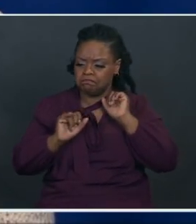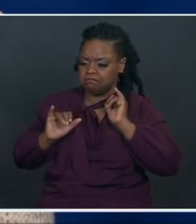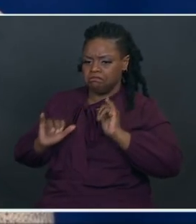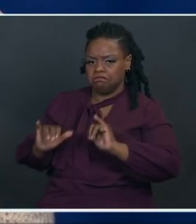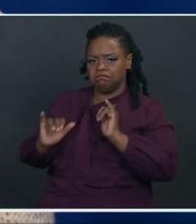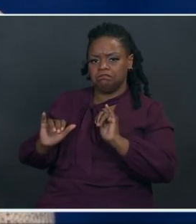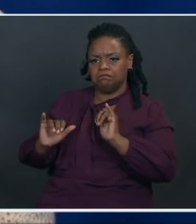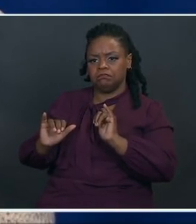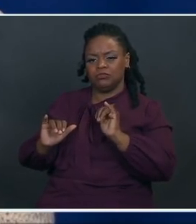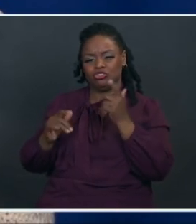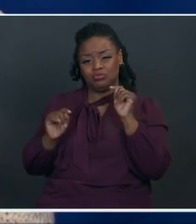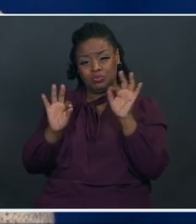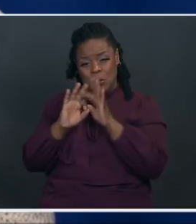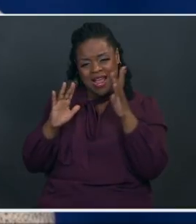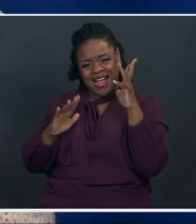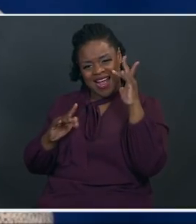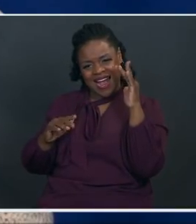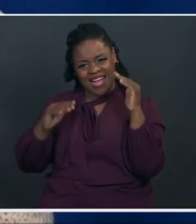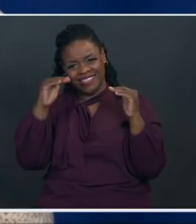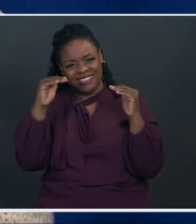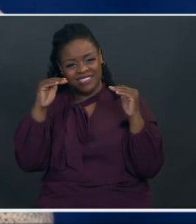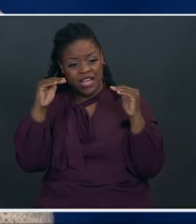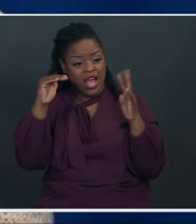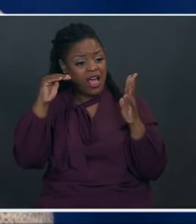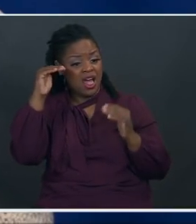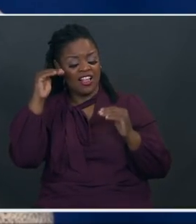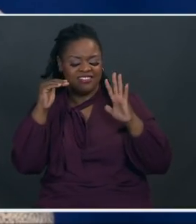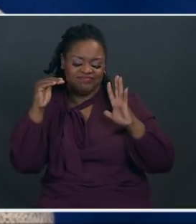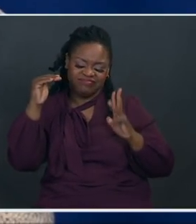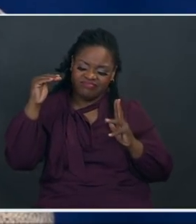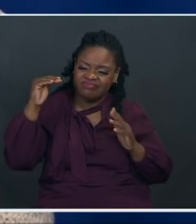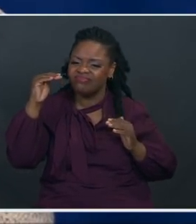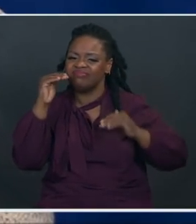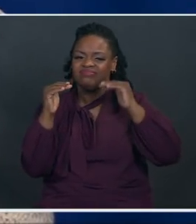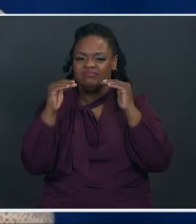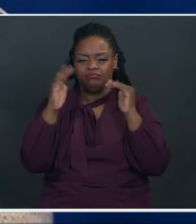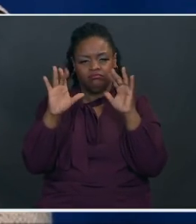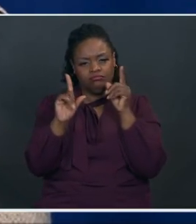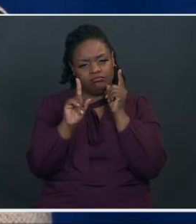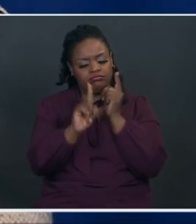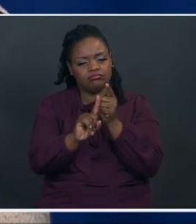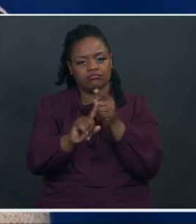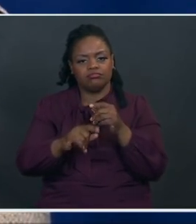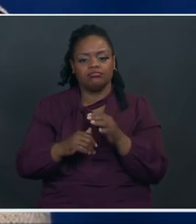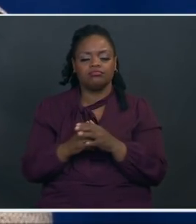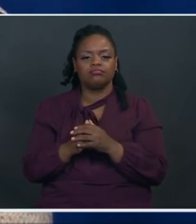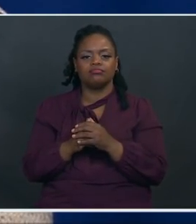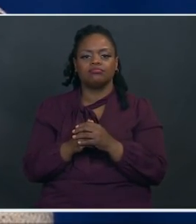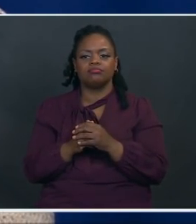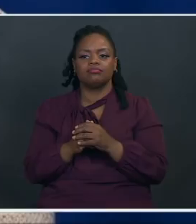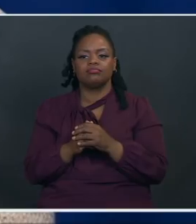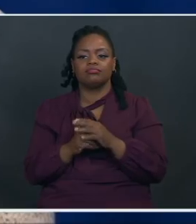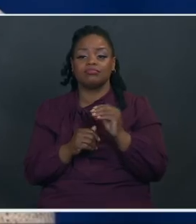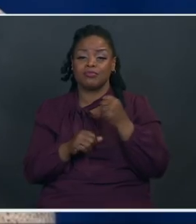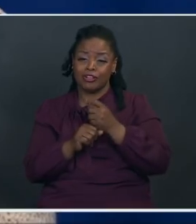caused or exacerbated by the COVID-19 pandemic and also for preventing these kinds of inequities in the future.